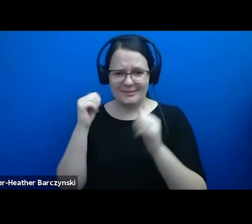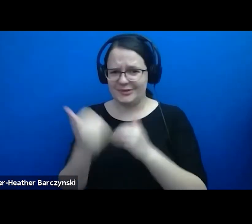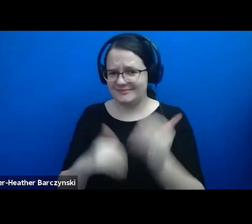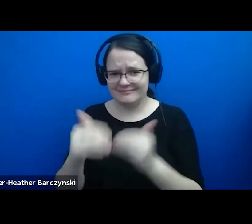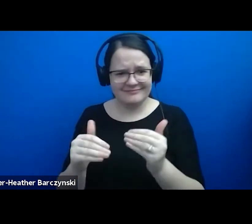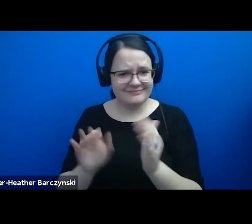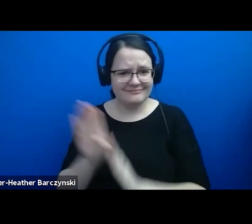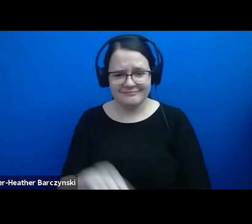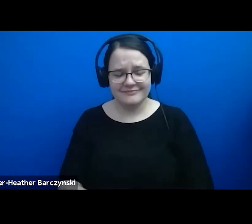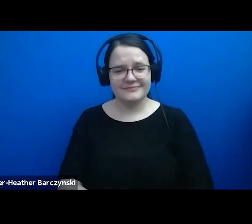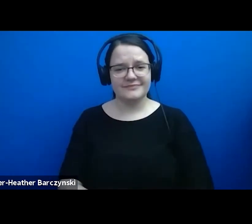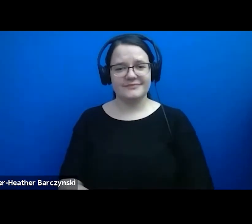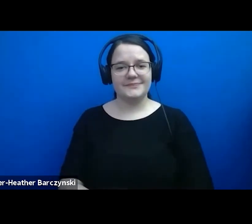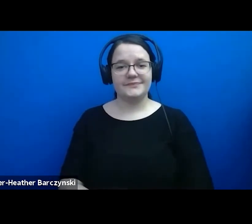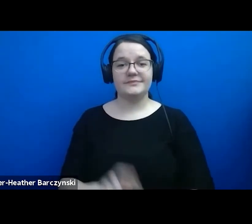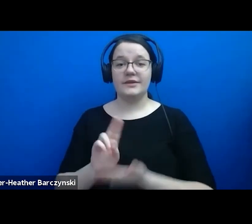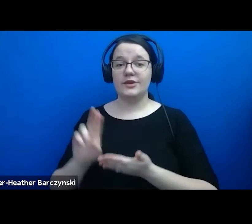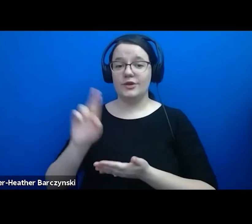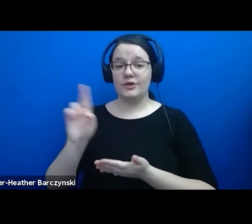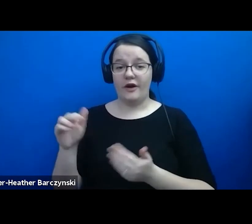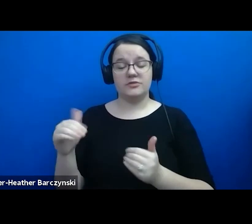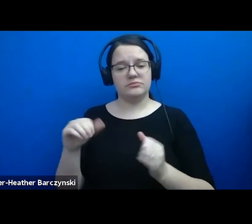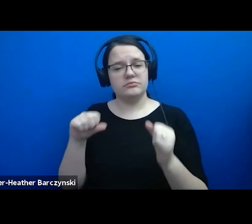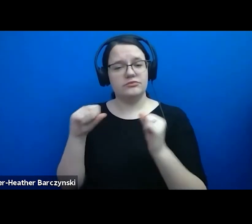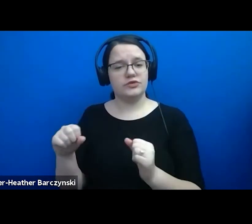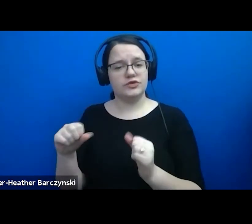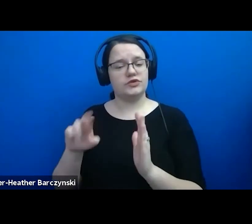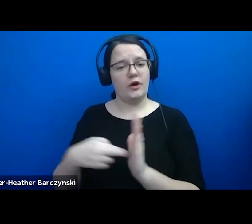um u of r has a lead role in the in the trials of the astrazeneca vaccine